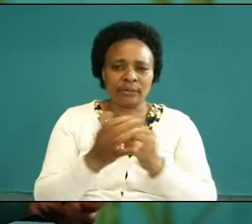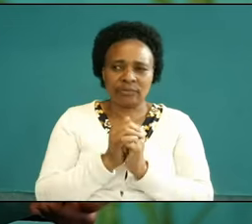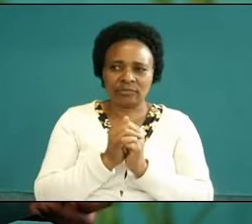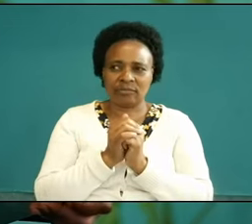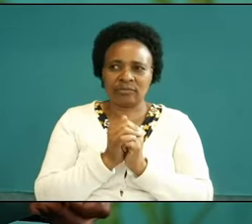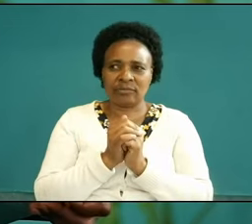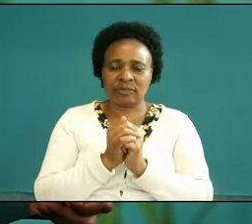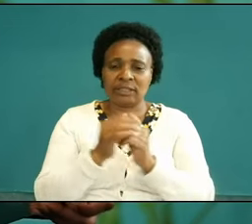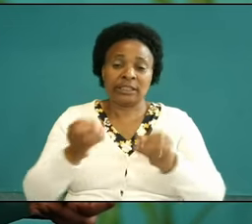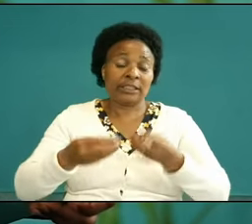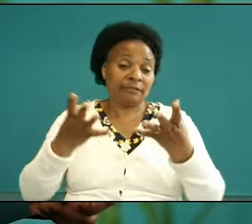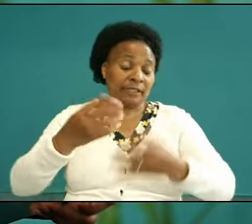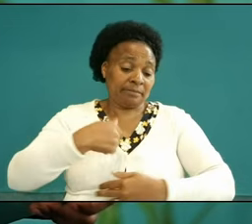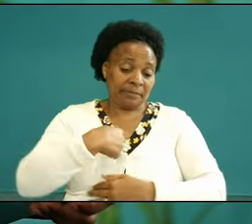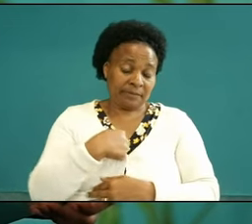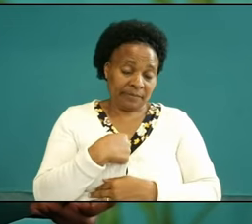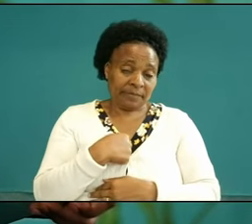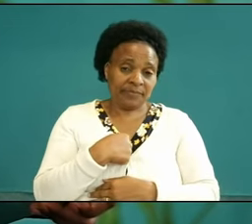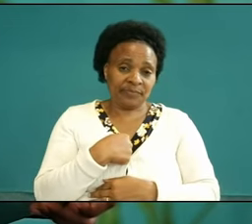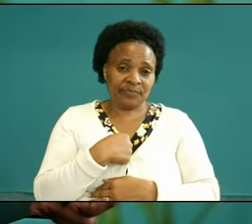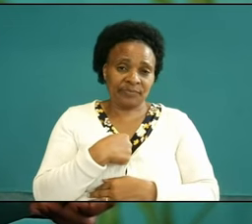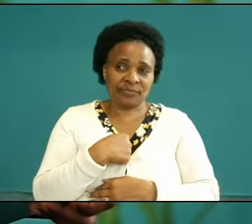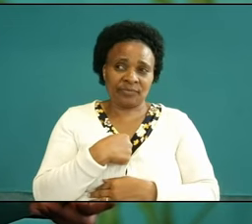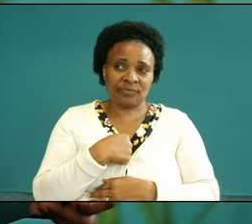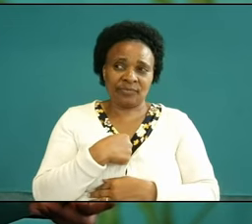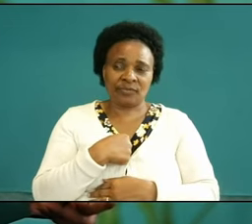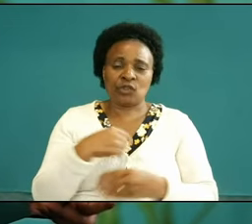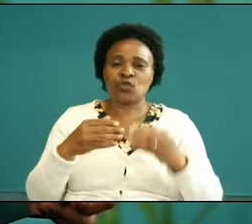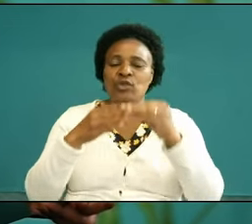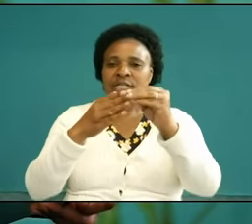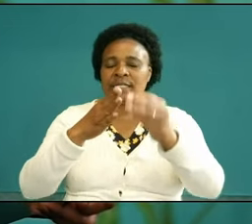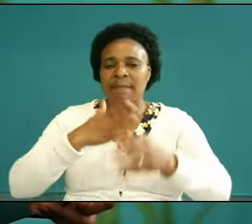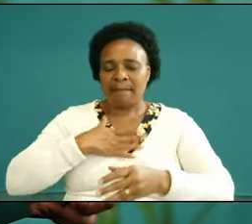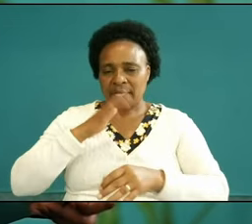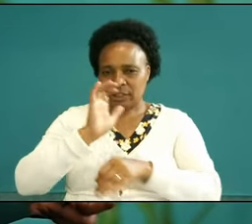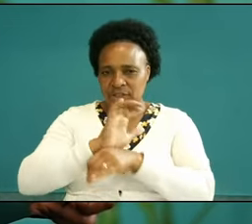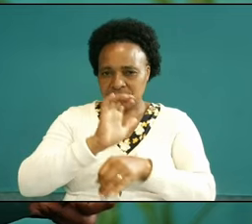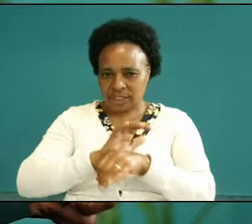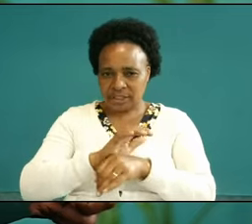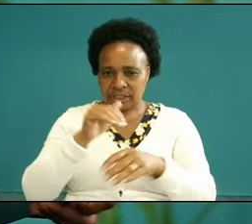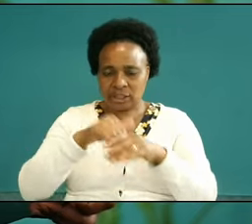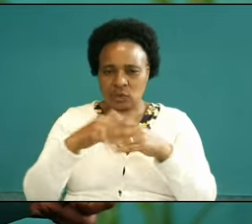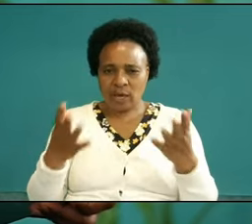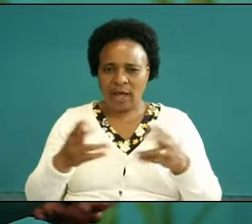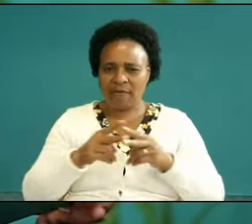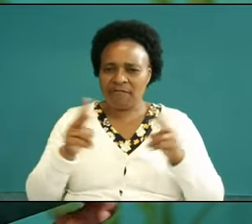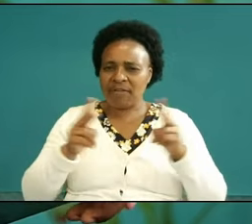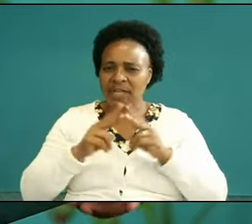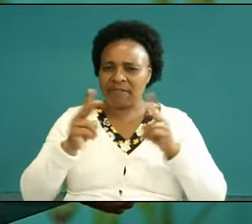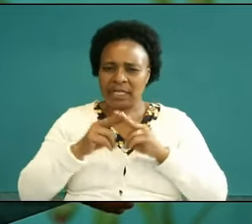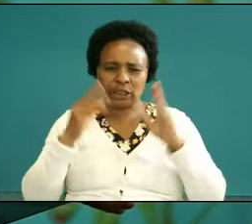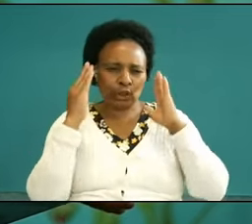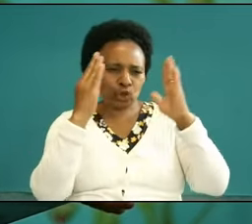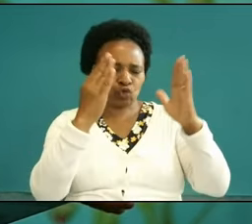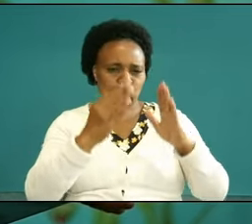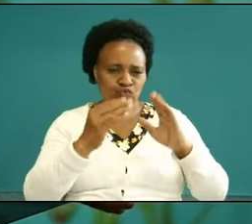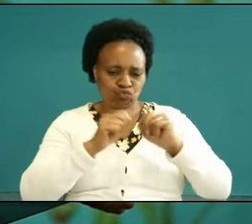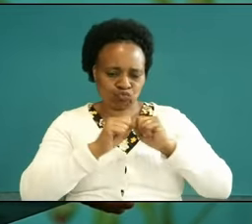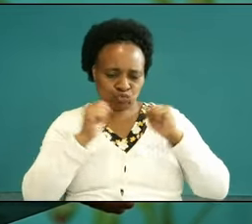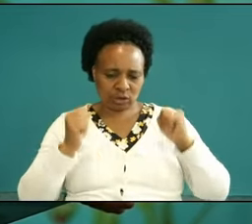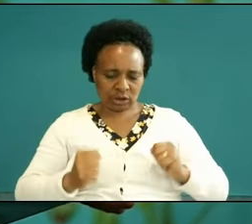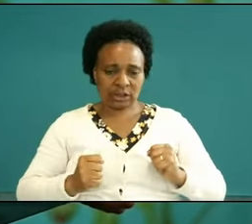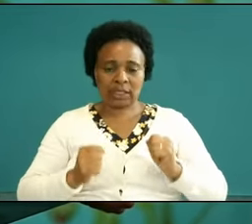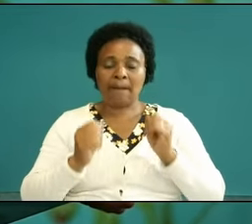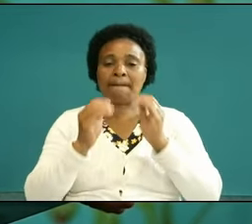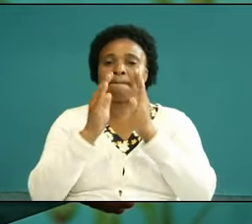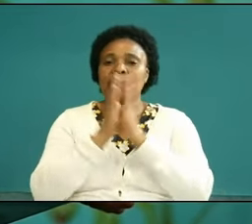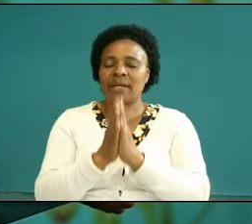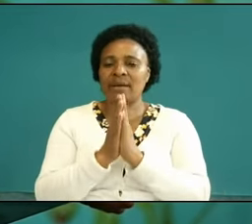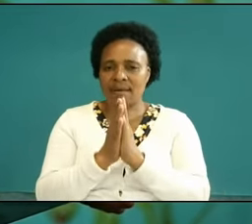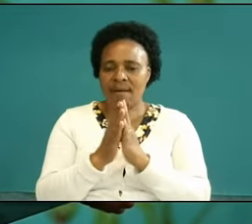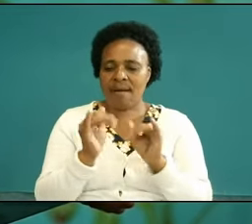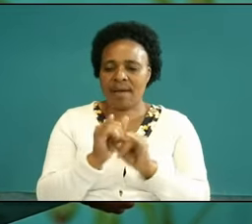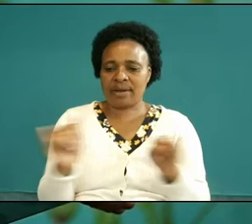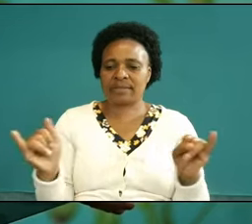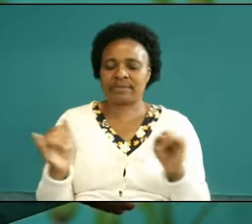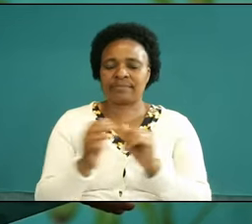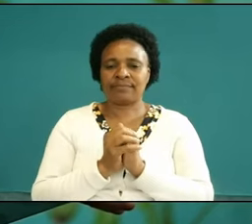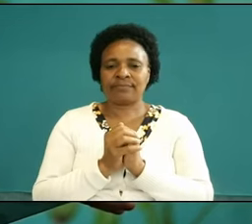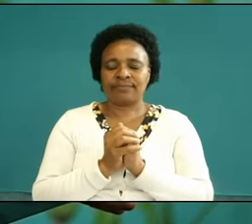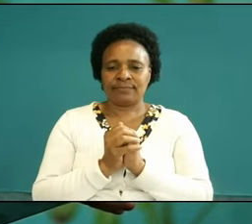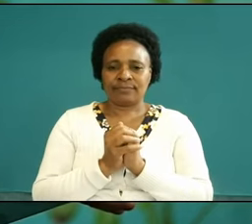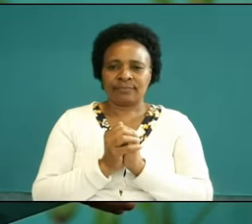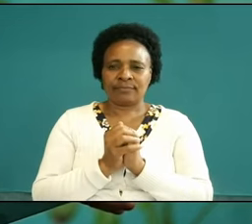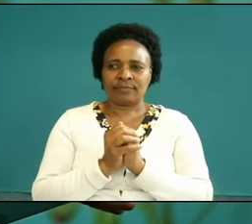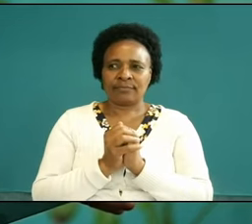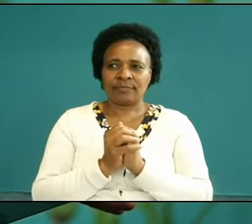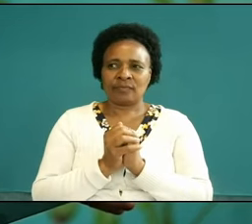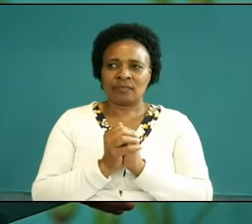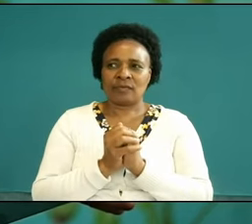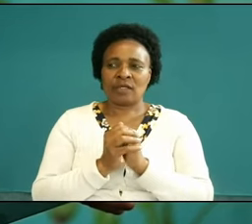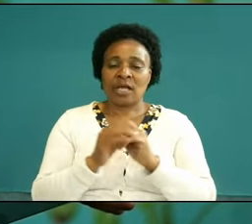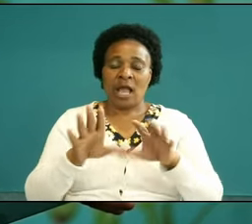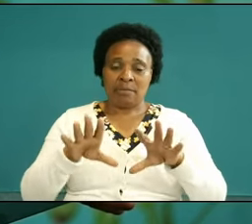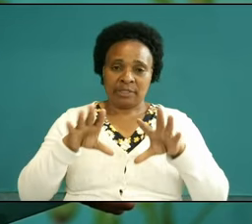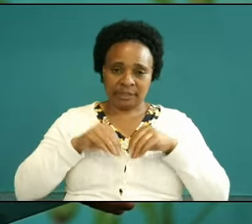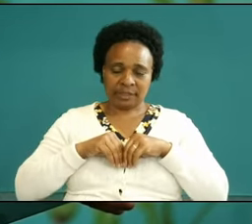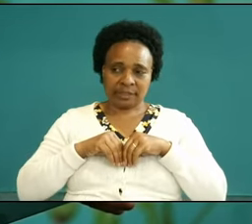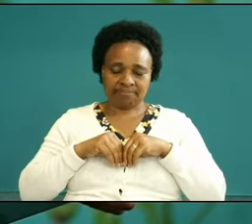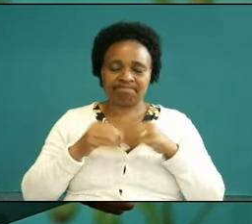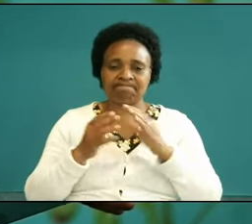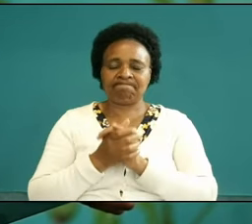upon me to lead my church into a very intentional structured prayer life I appreciate we pray but